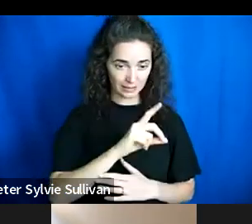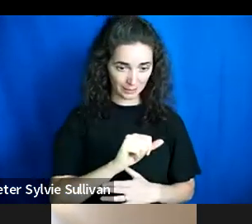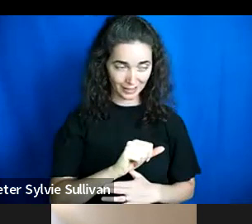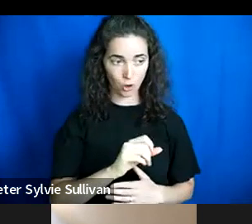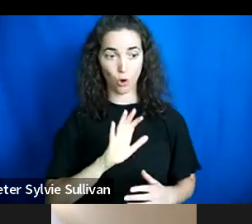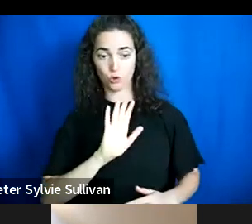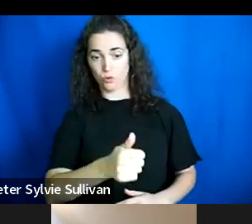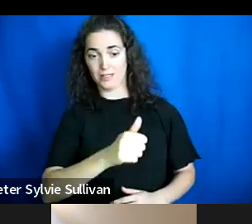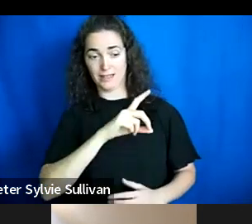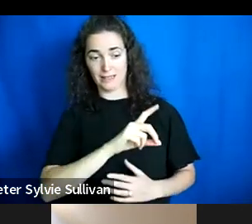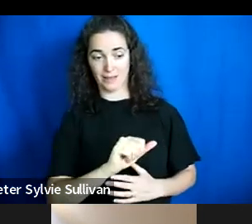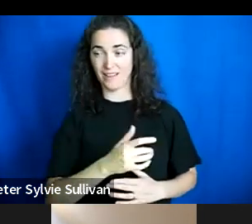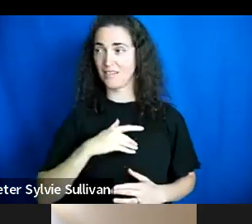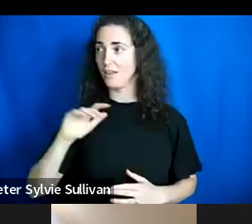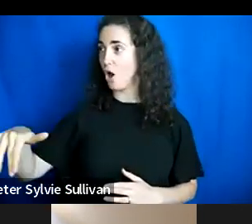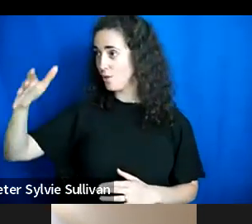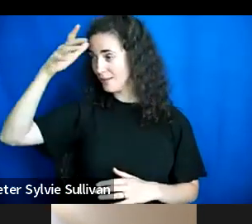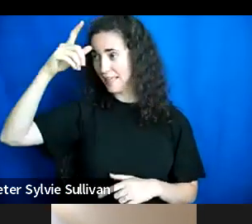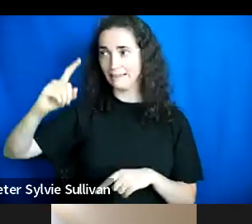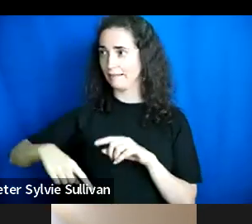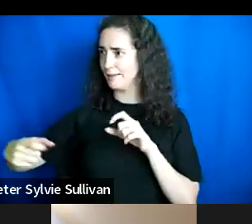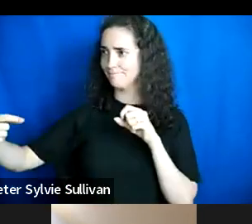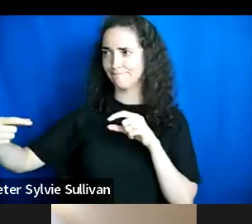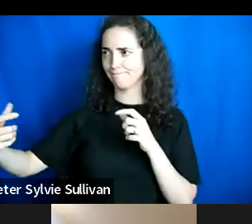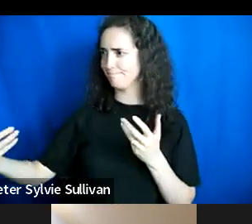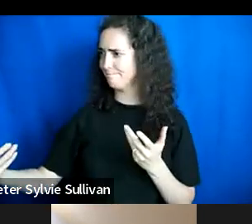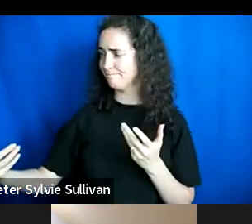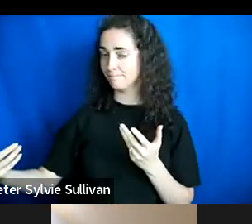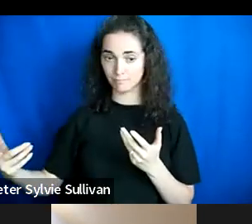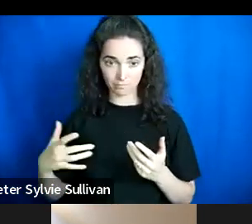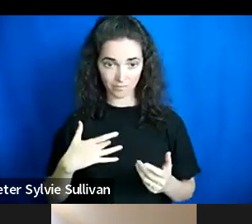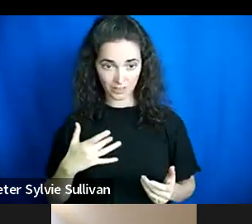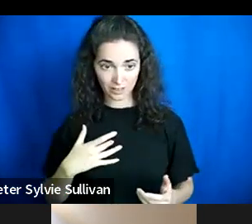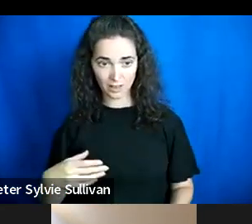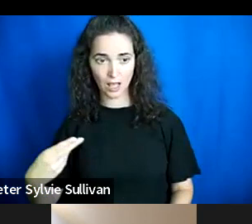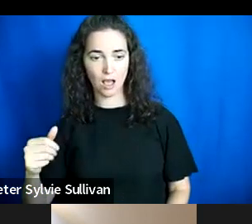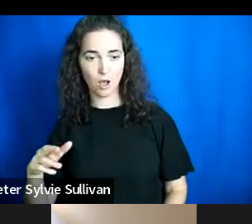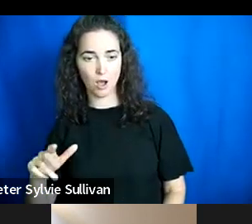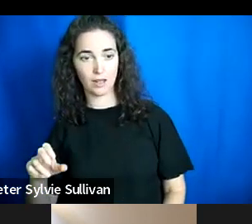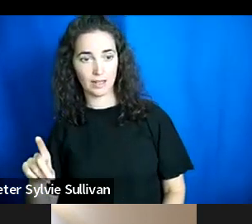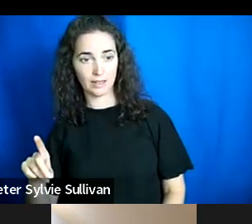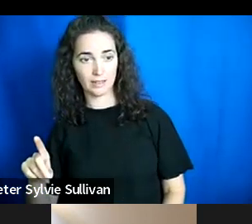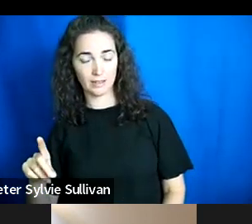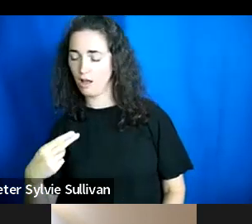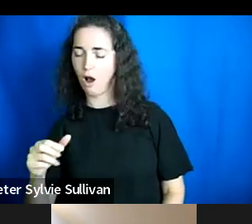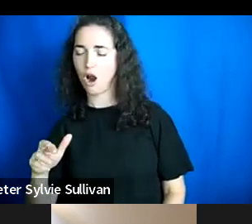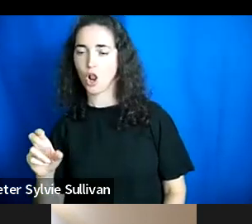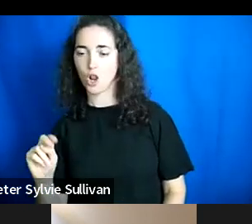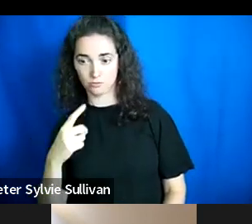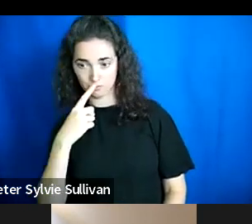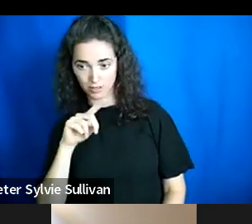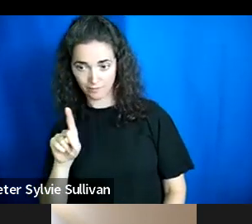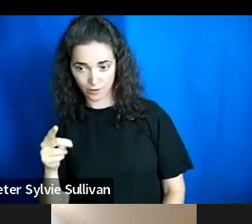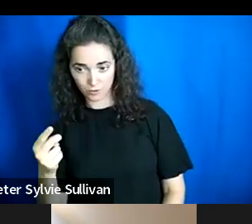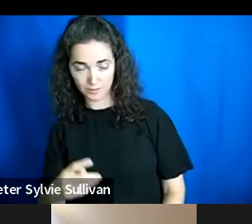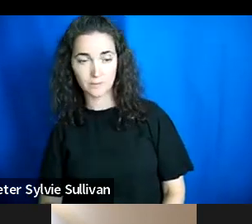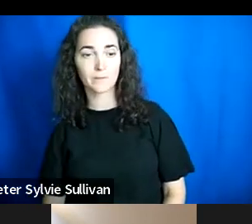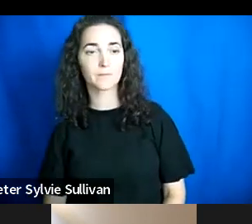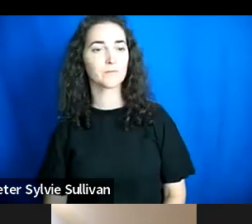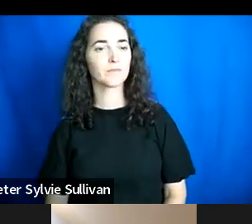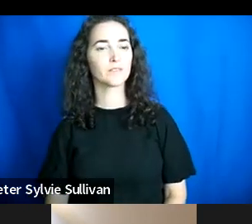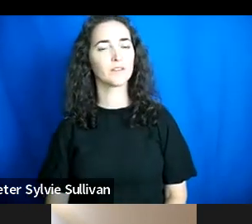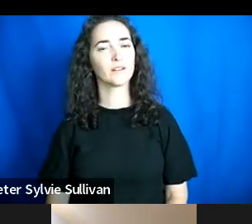Harlan, would you like to go first? in our house?